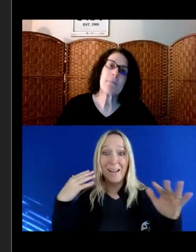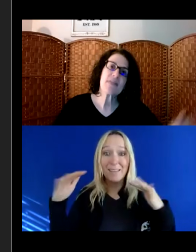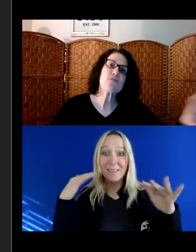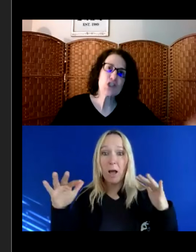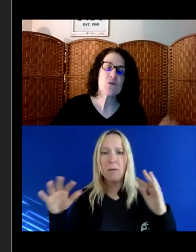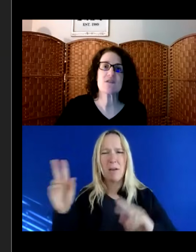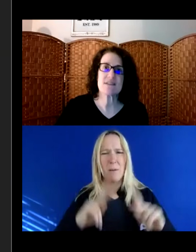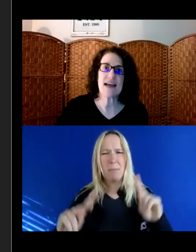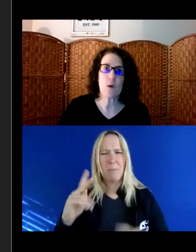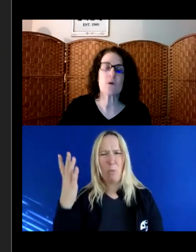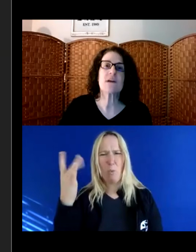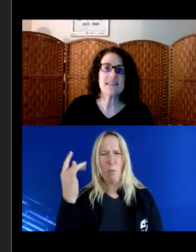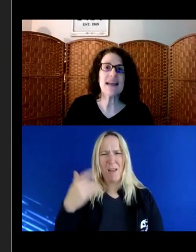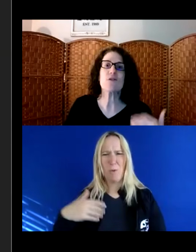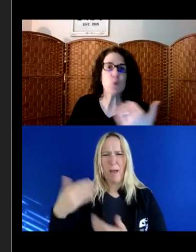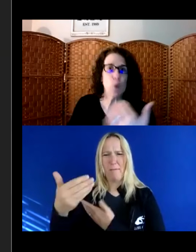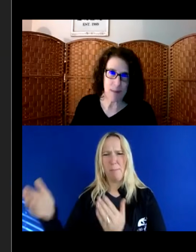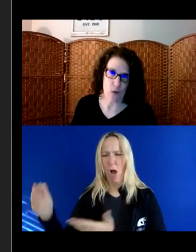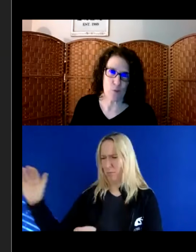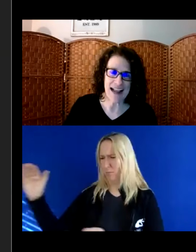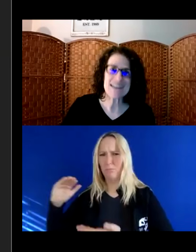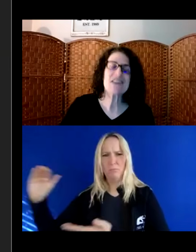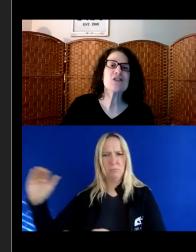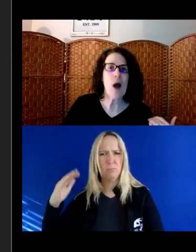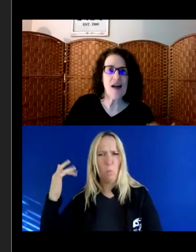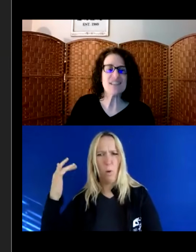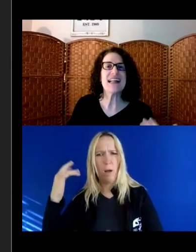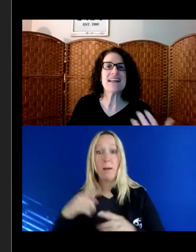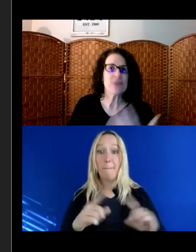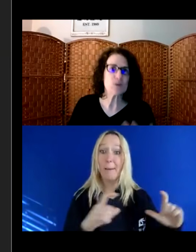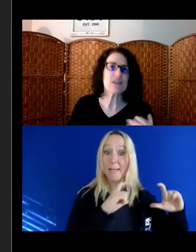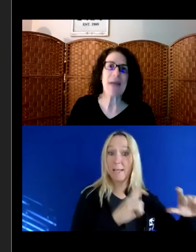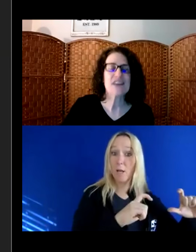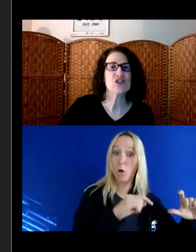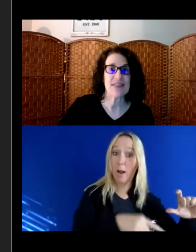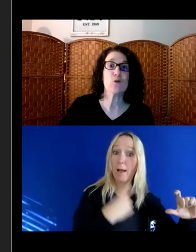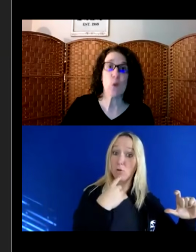But the version with sound said the doorbell rang, so obviously there was a package at the door.